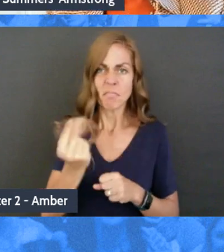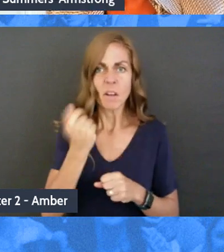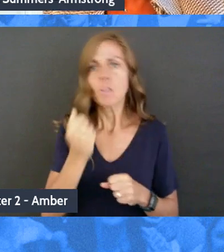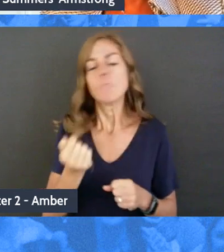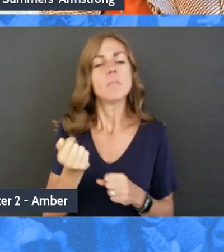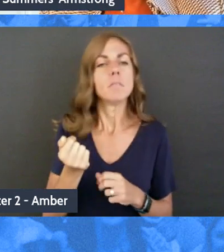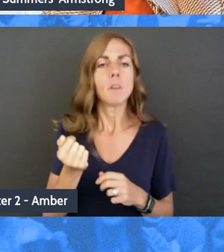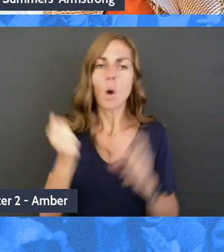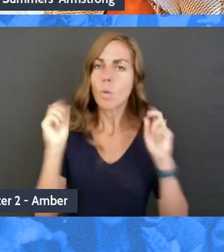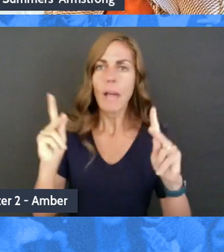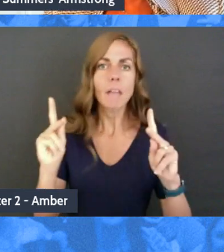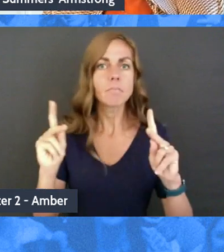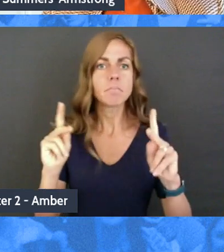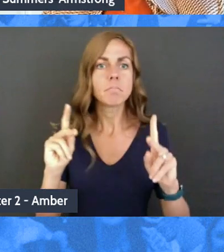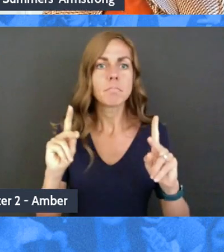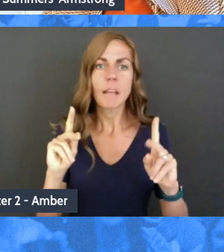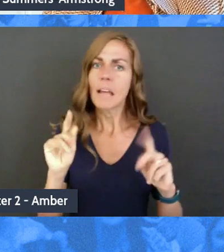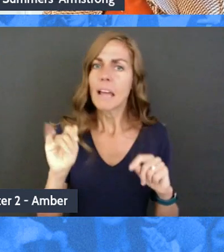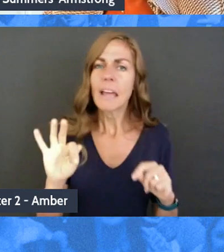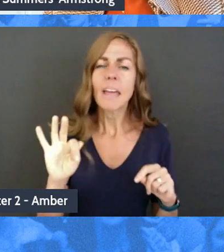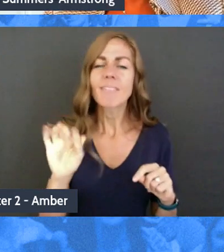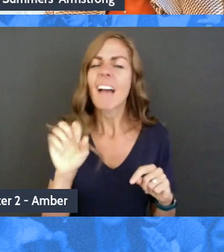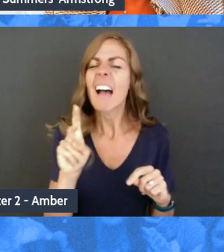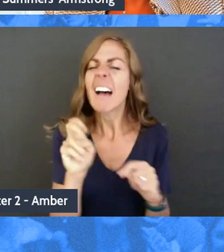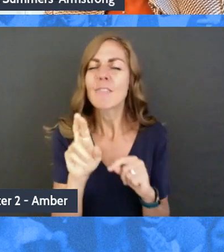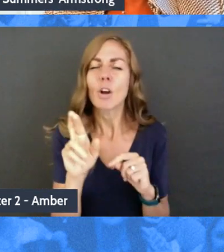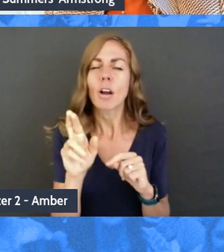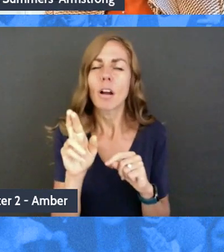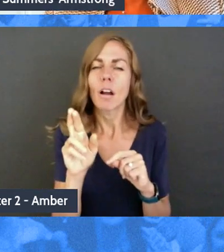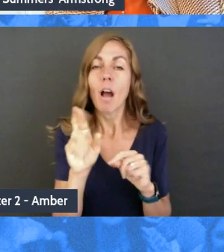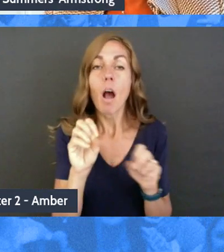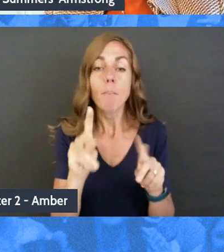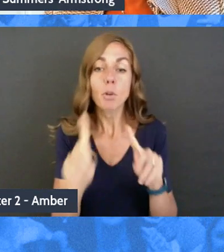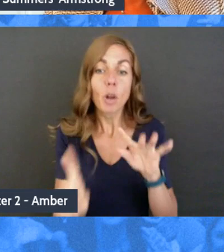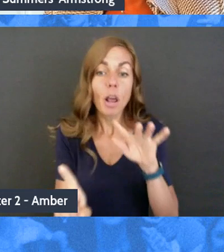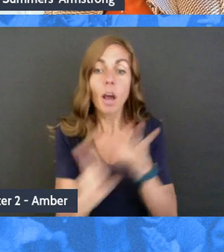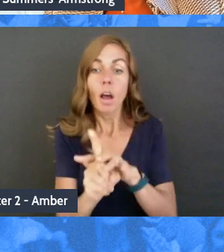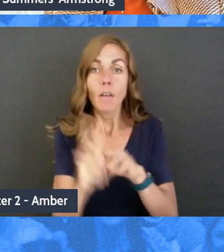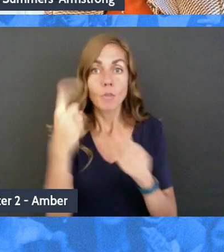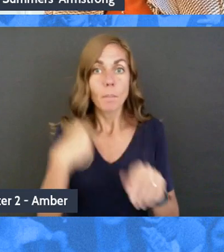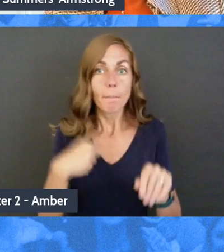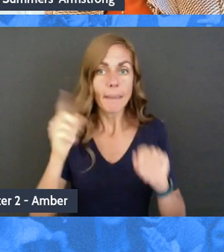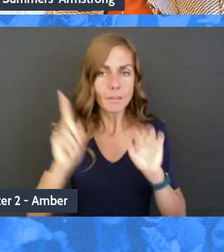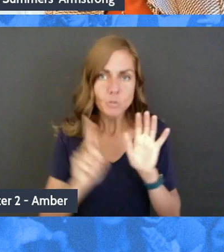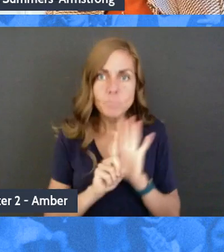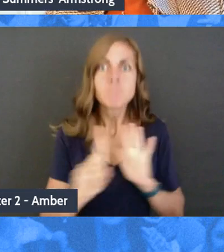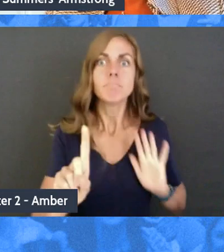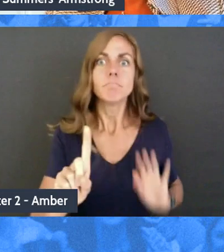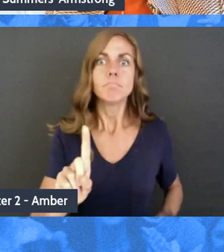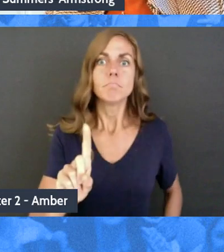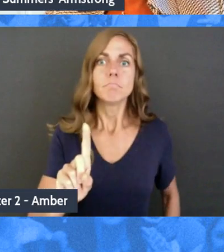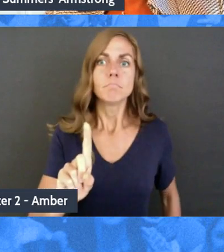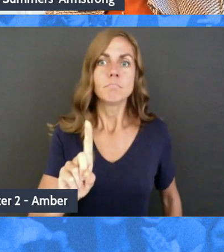that if I was ever presented with an opportunity to step forward and lead,